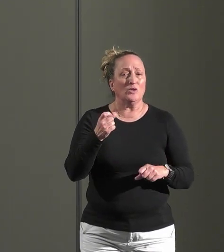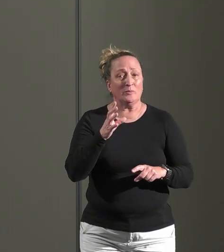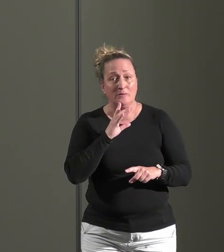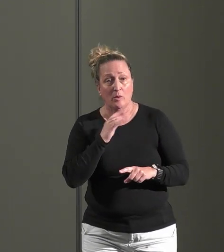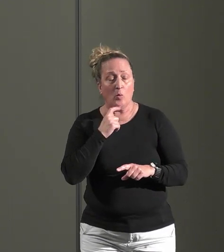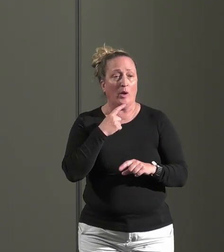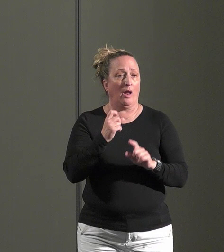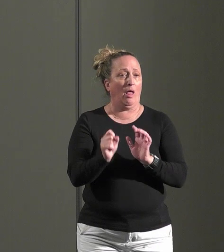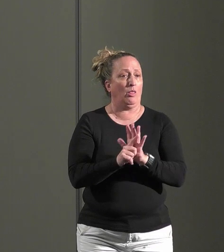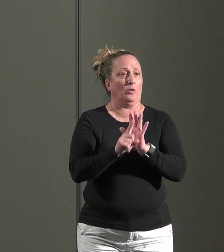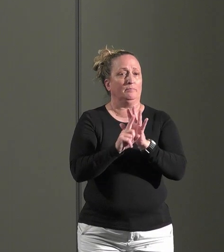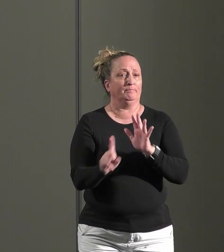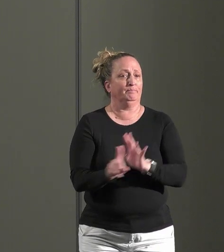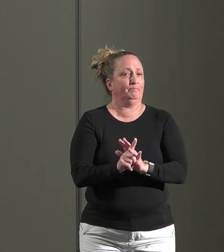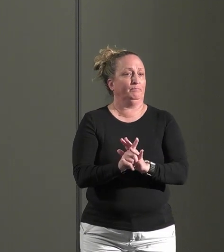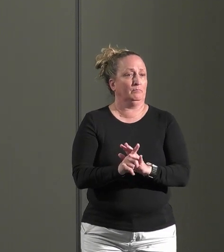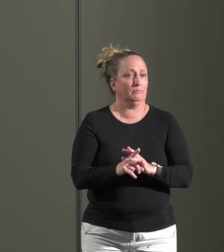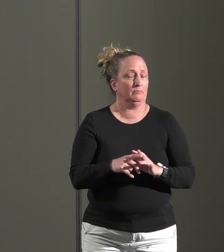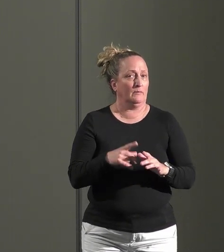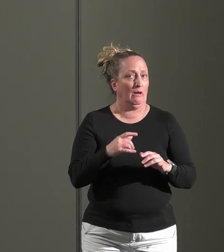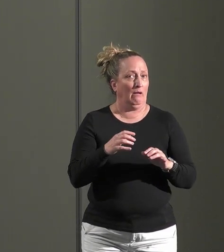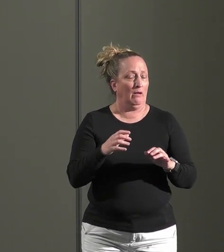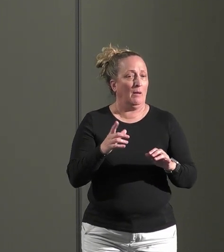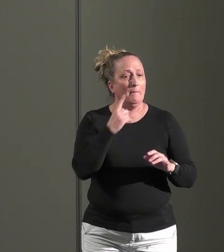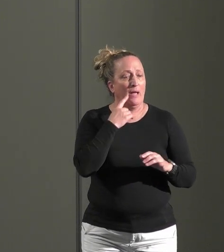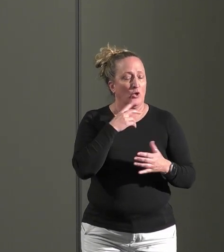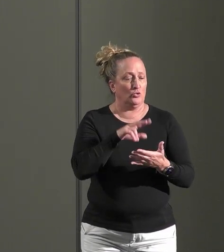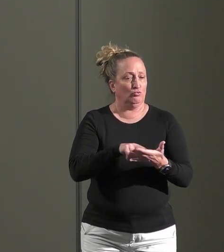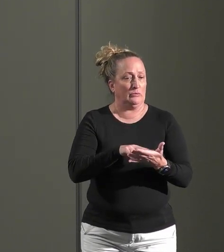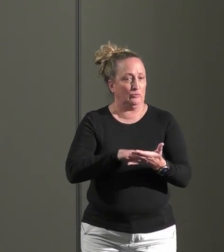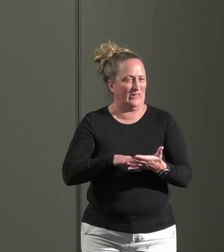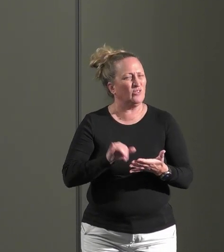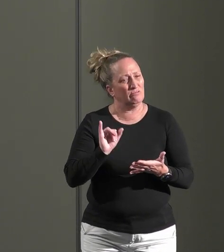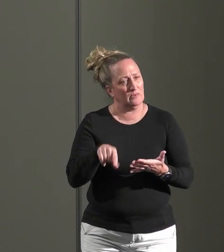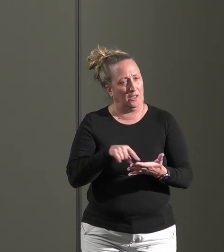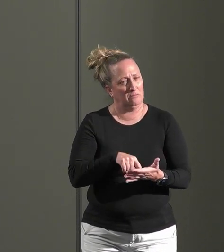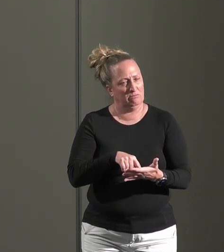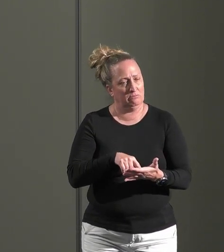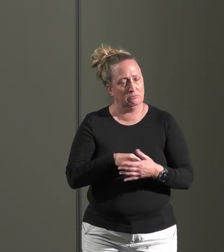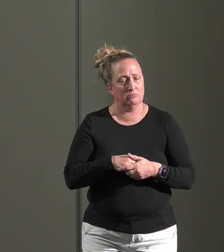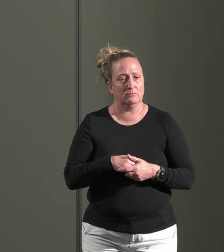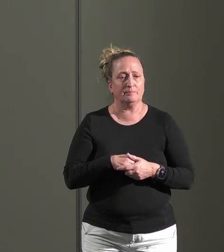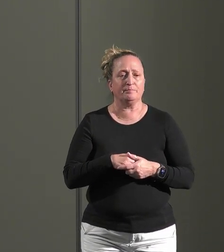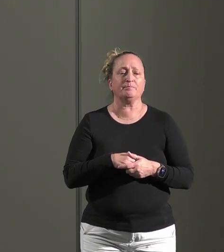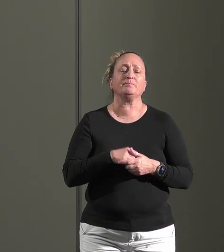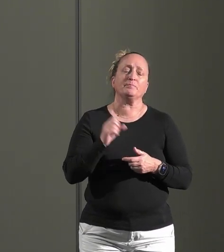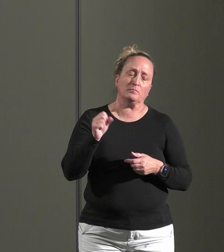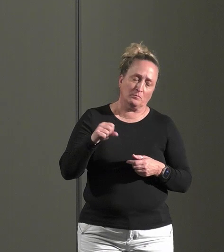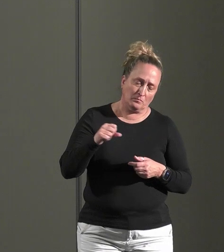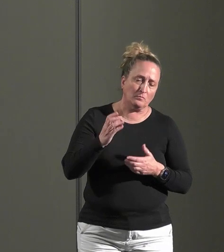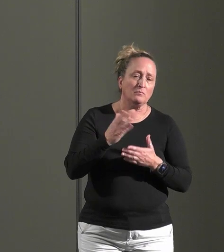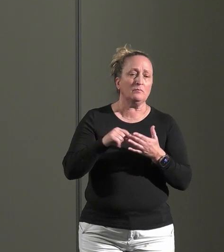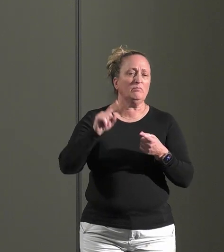alert is activated by the screen reader? Those kinds of things. Yes there is reduction in what